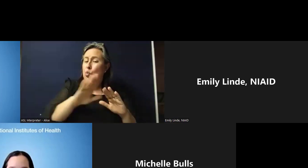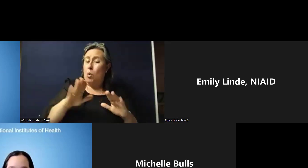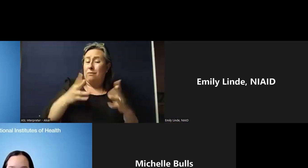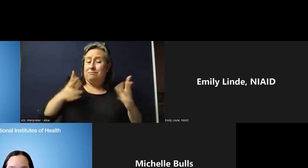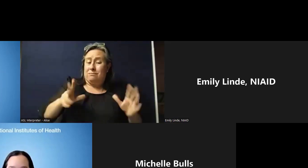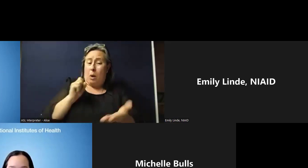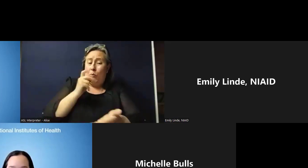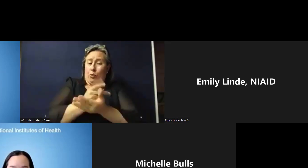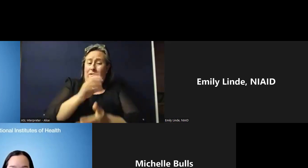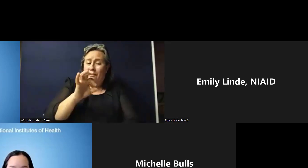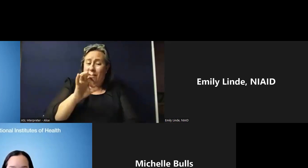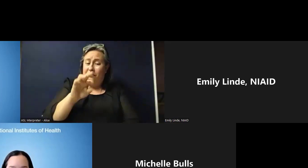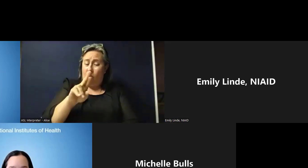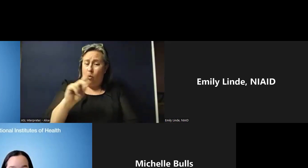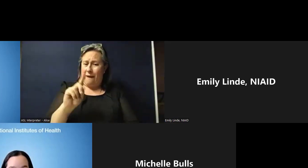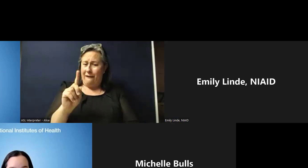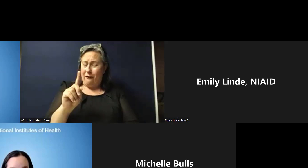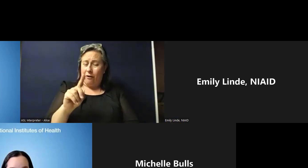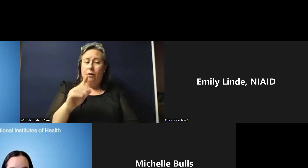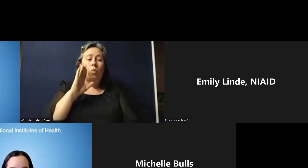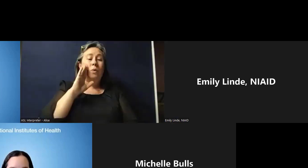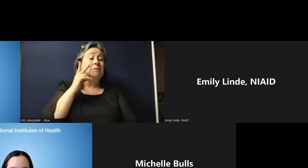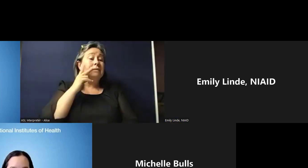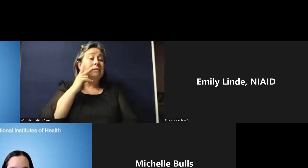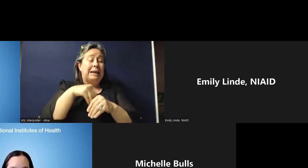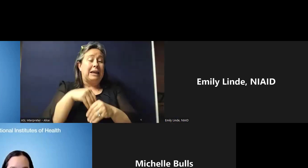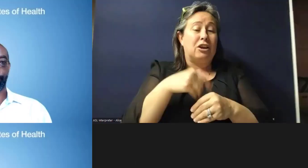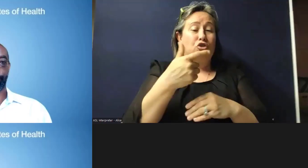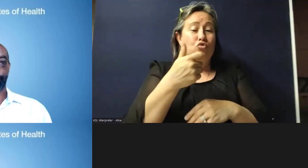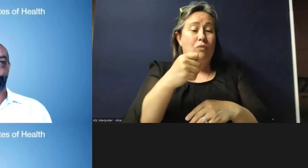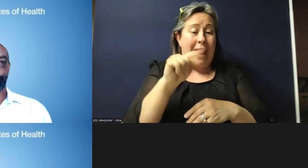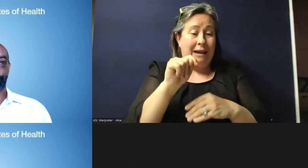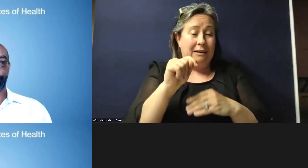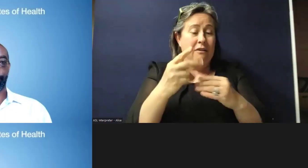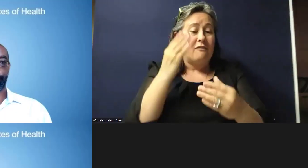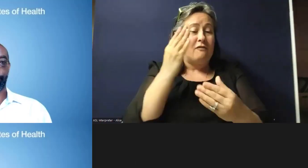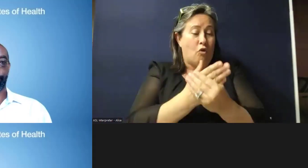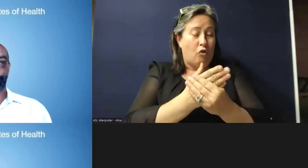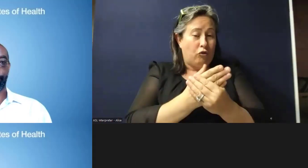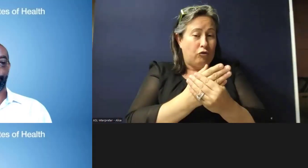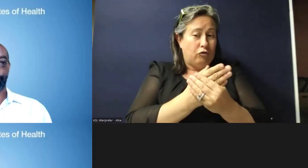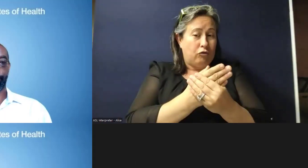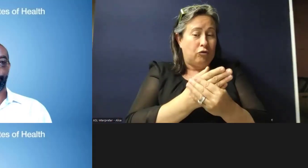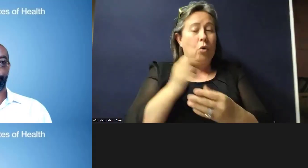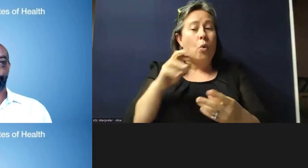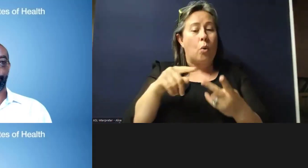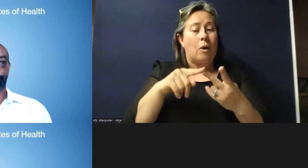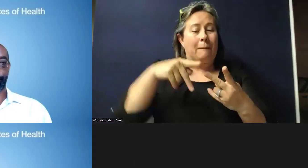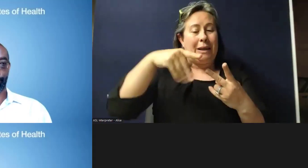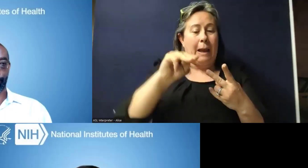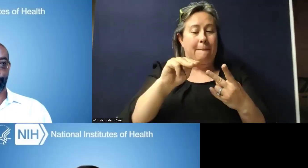You will see it in the grant folder, in the ERA Commons, or you can also view it in PMS as well.